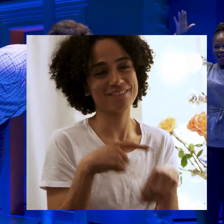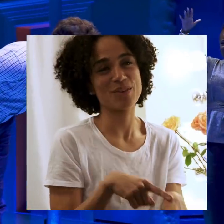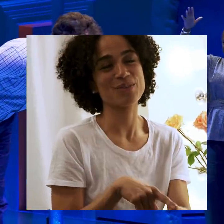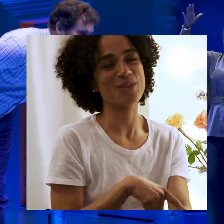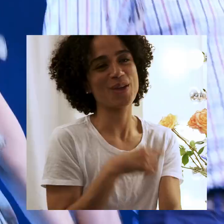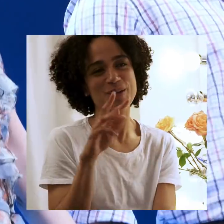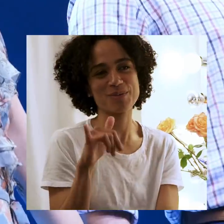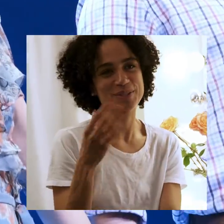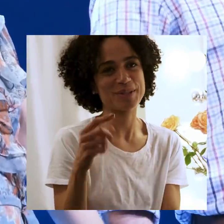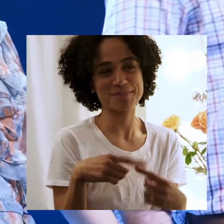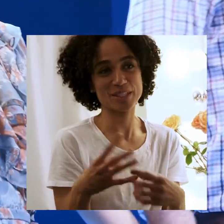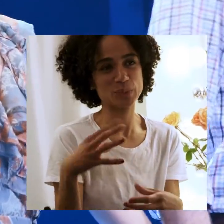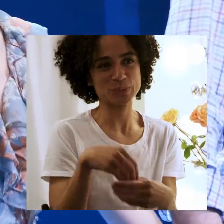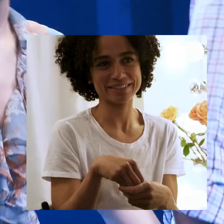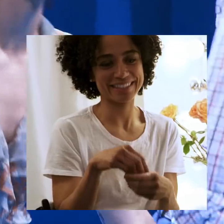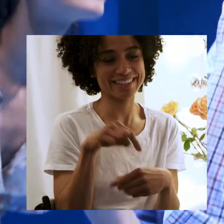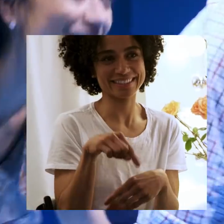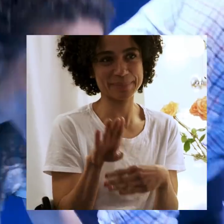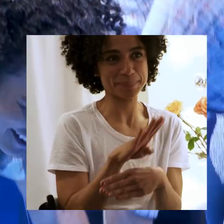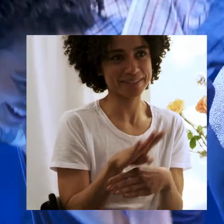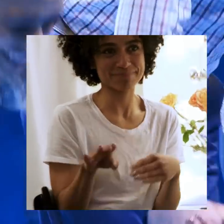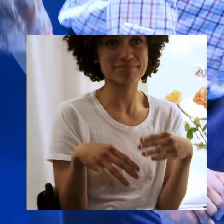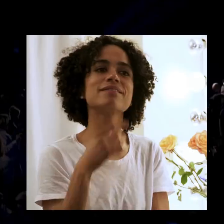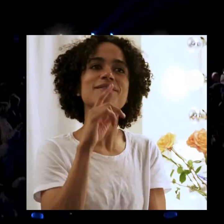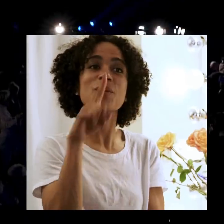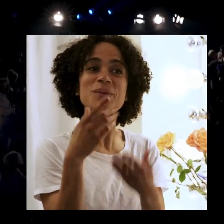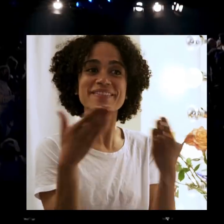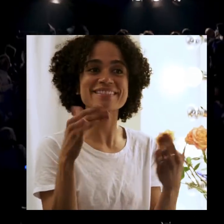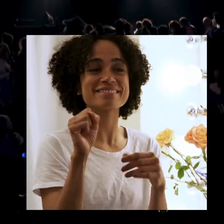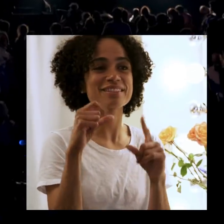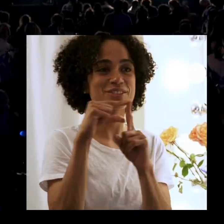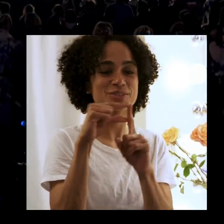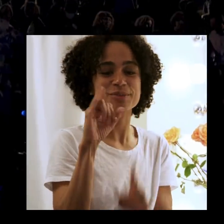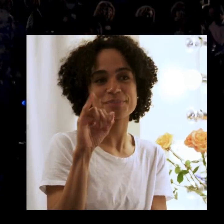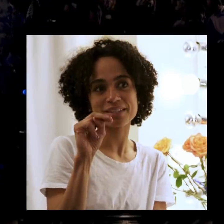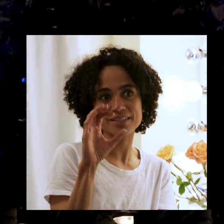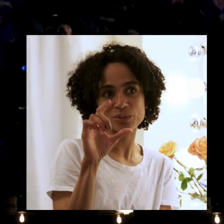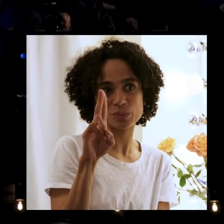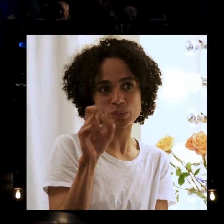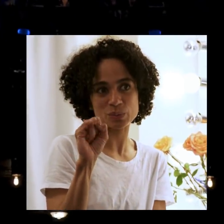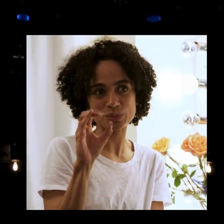regarding inclusivity in this business. When you hear the word inclusion in this industry,